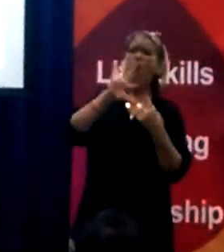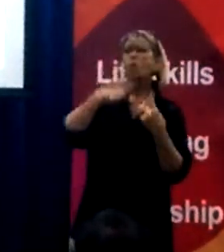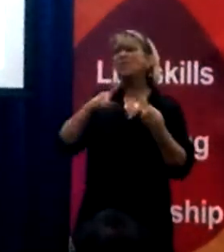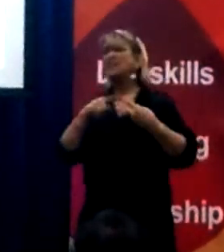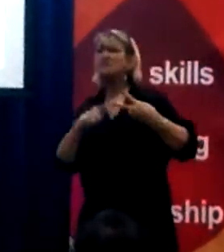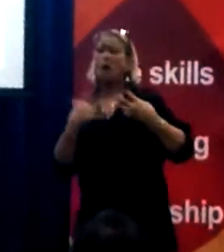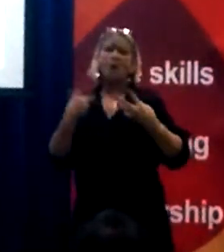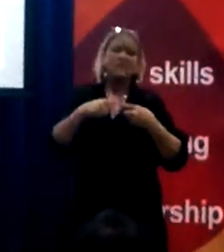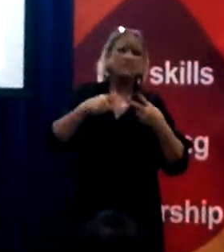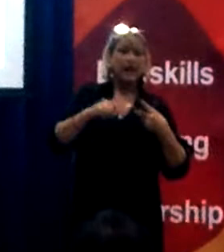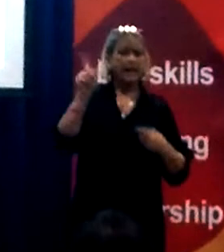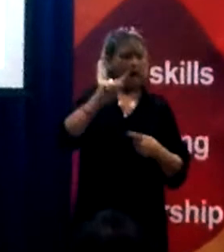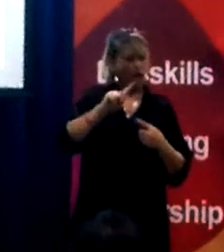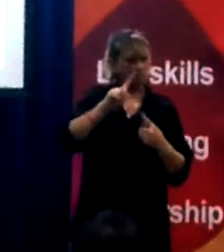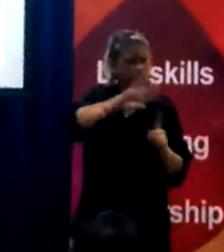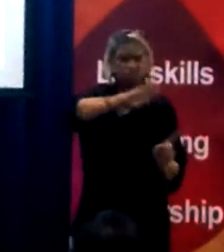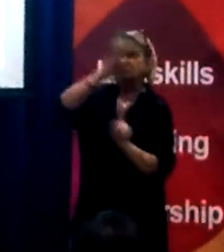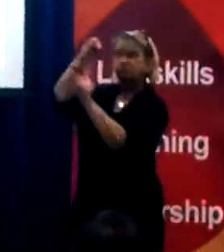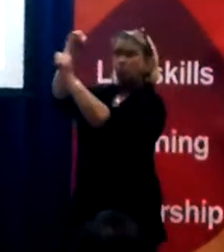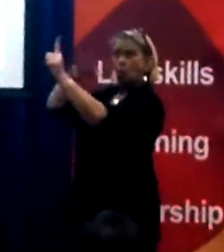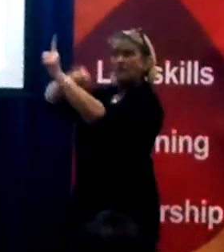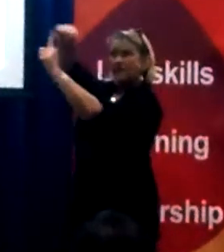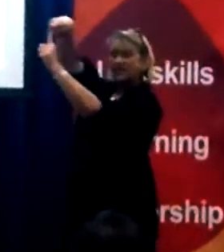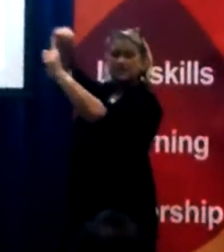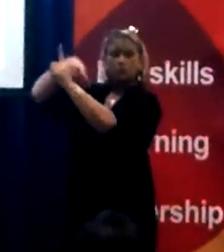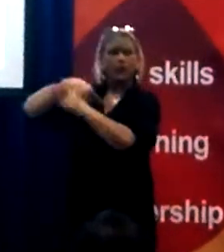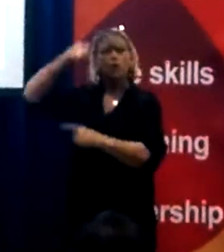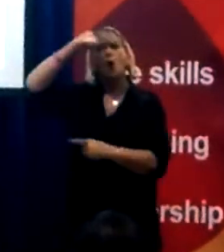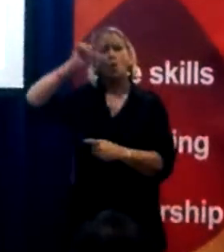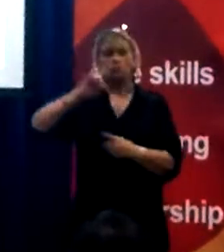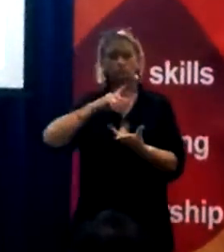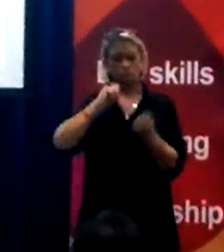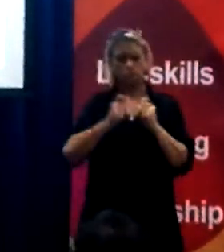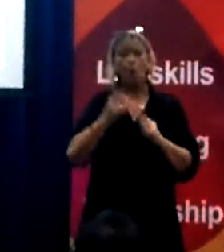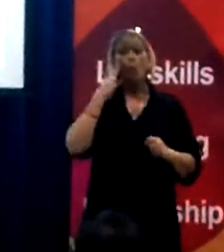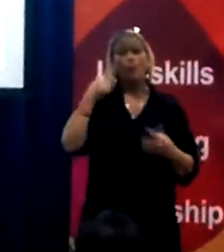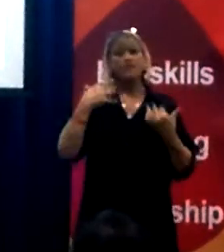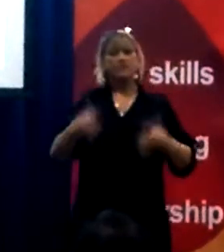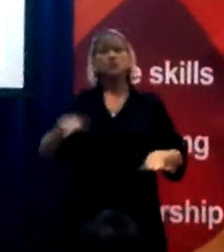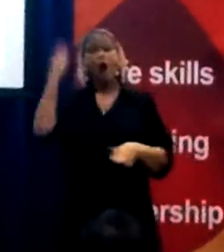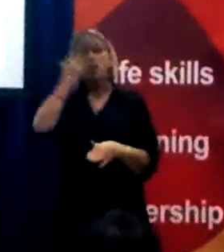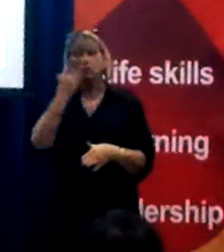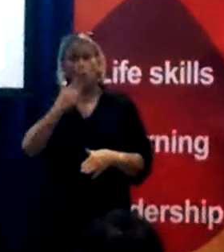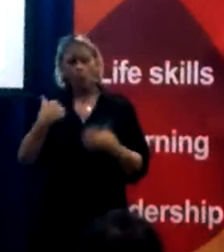The last six years has seen an incredible amount of change. When I entered high school, we were strictly limited in our use of social media,